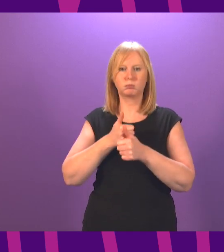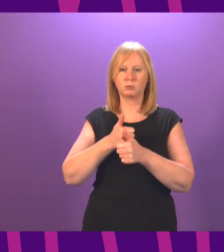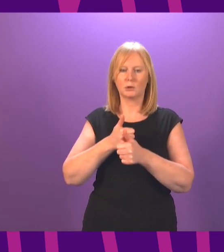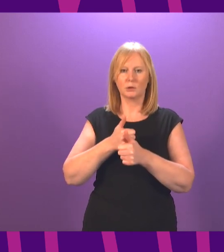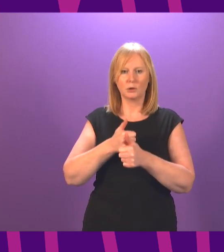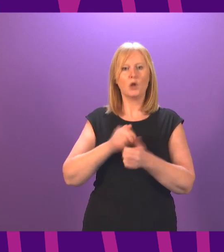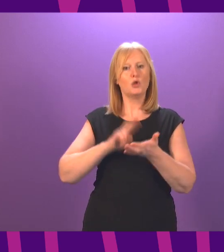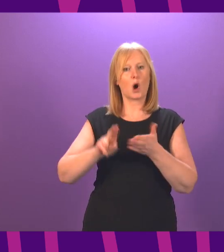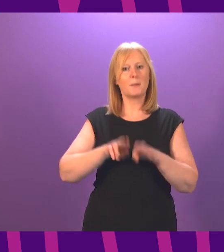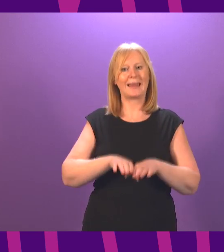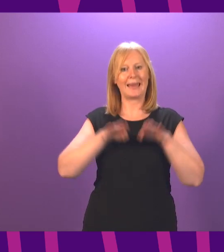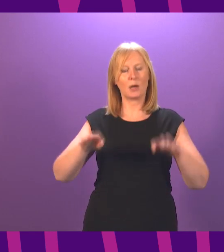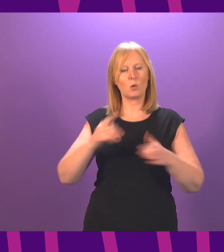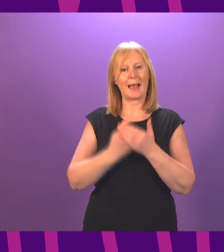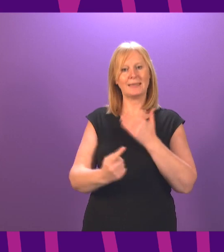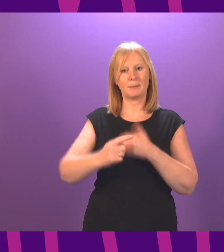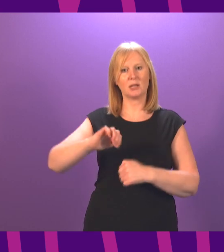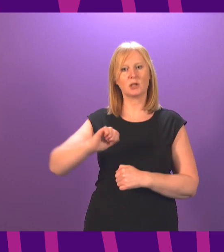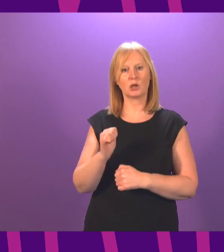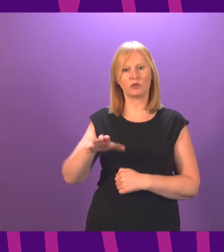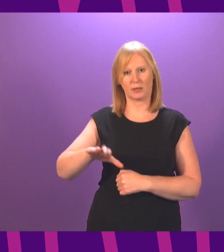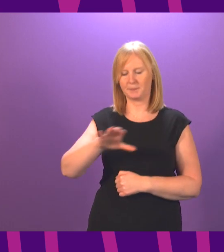a normal, equal, independent country.